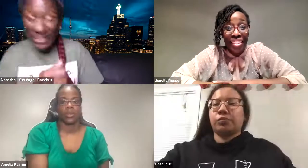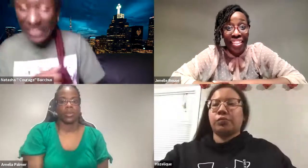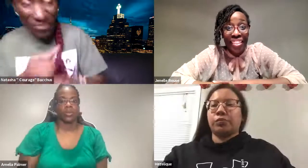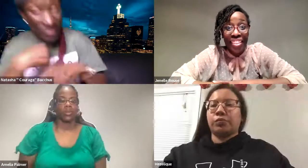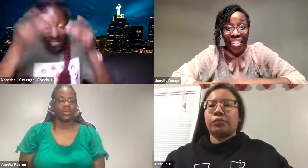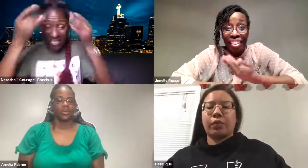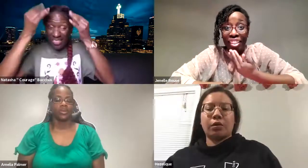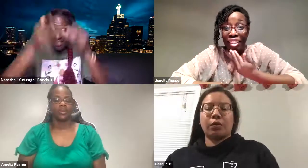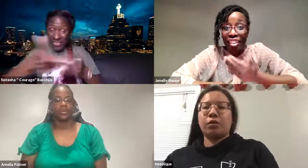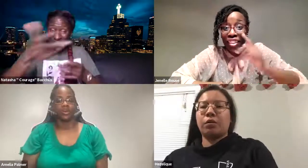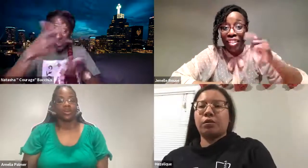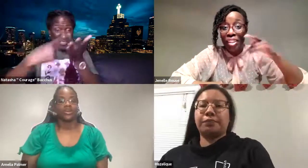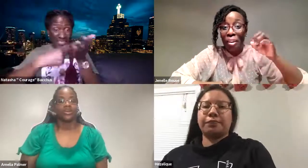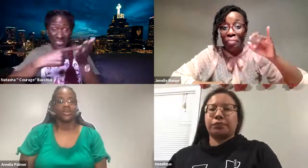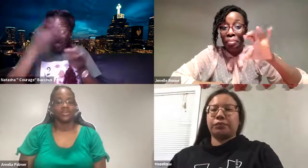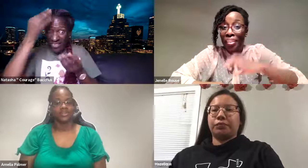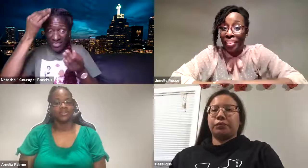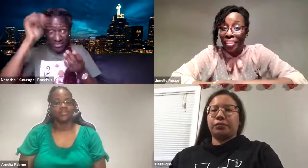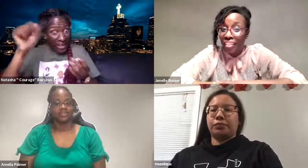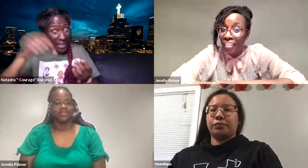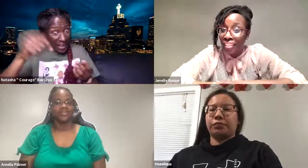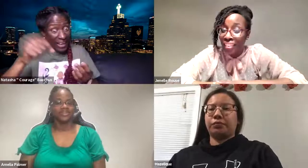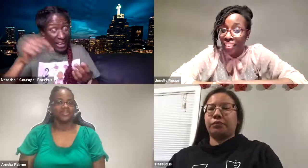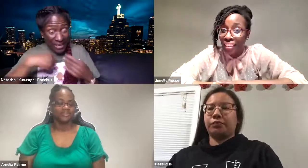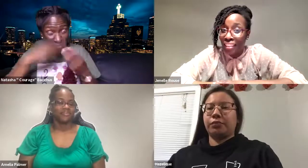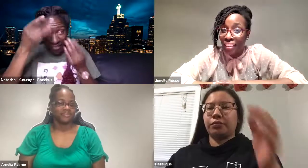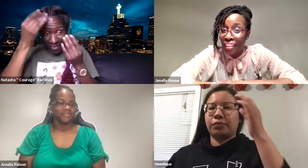your different perspectives are so interesting and it's got me thinking